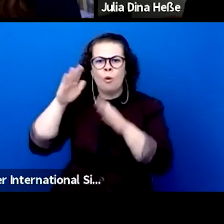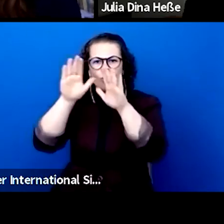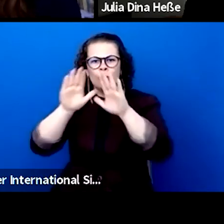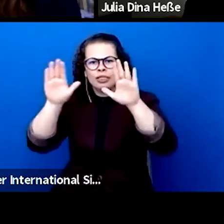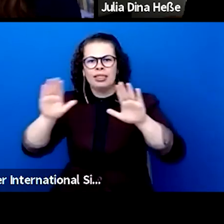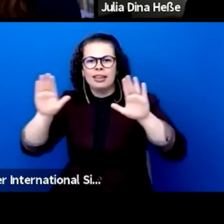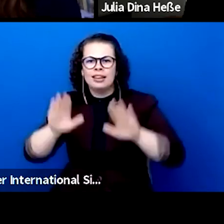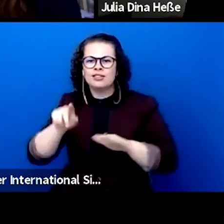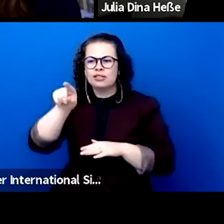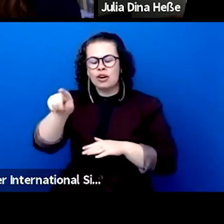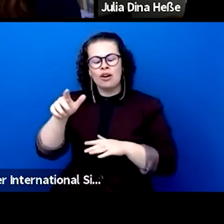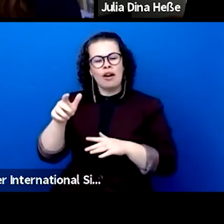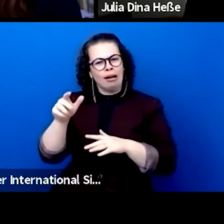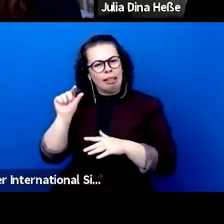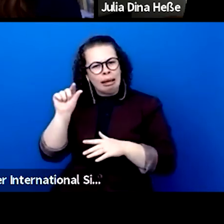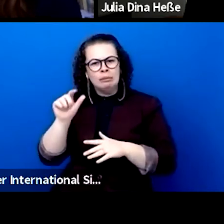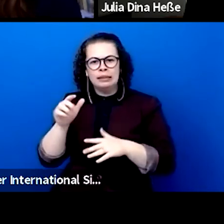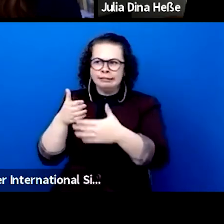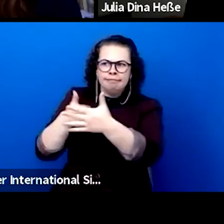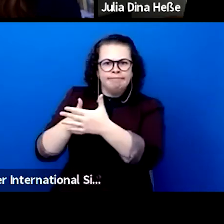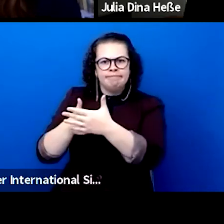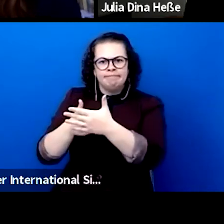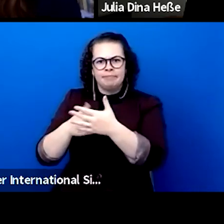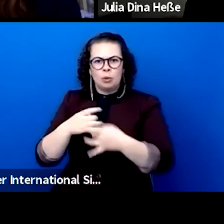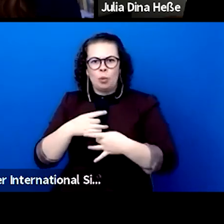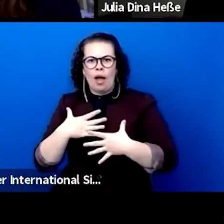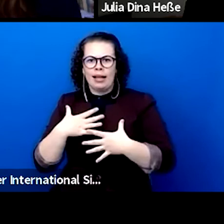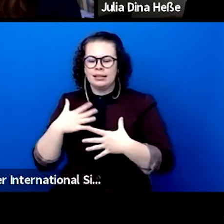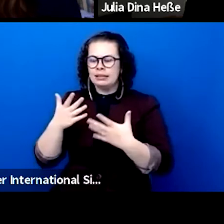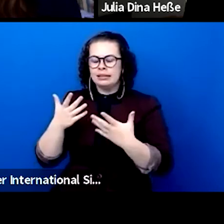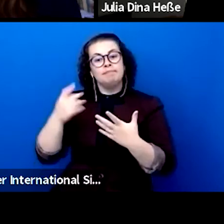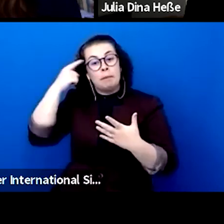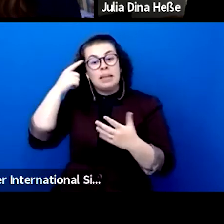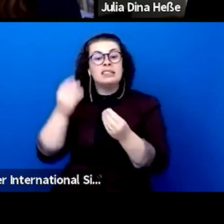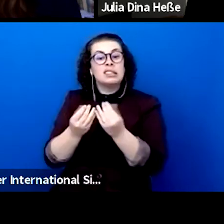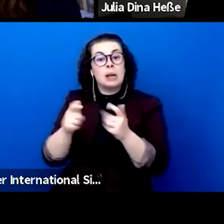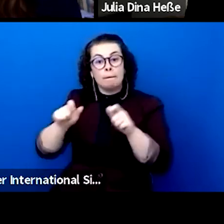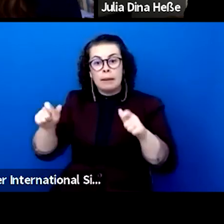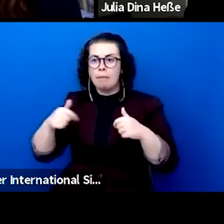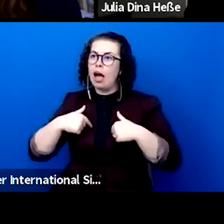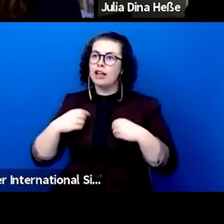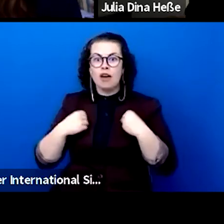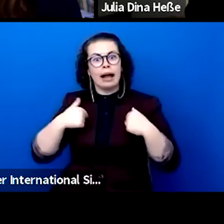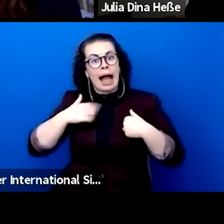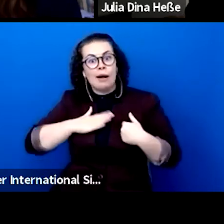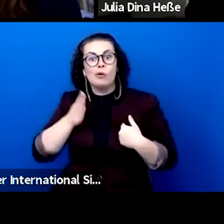whole system is created so that some people can get themselves up to the top levels, so this is